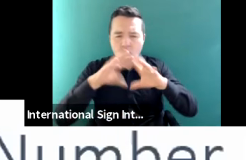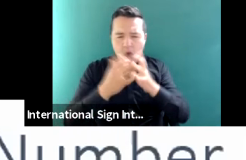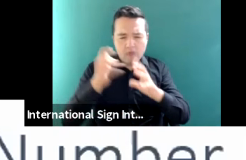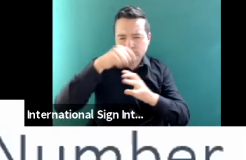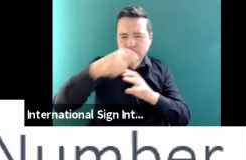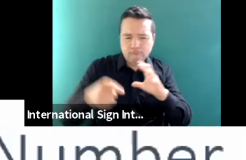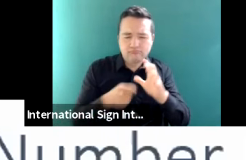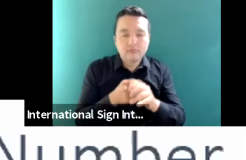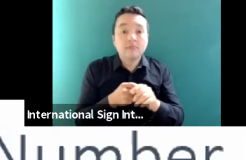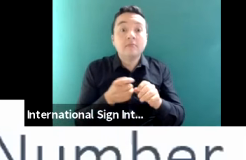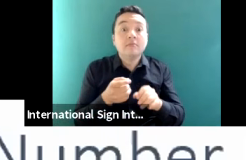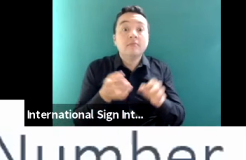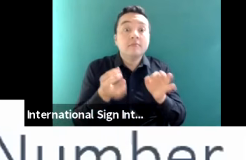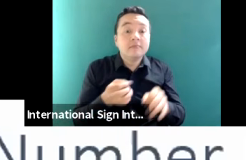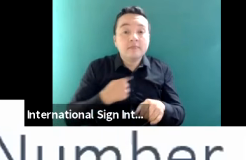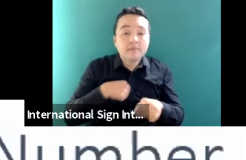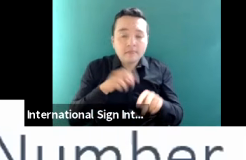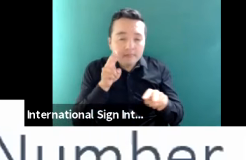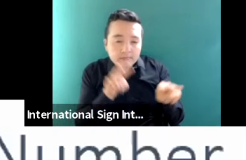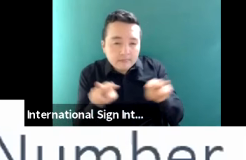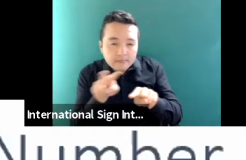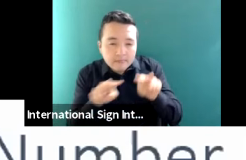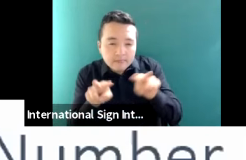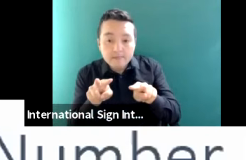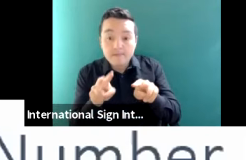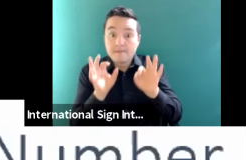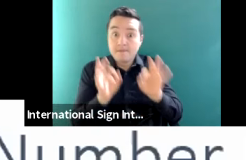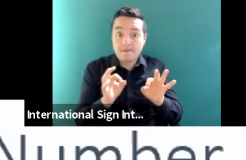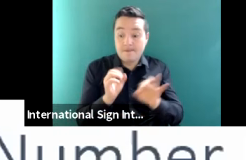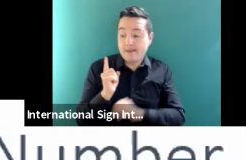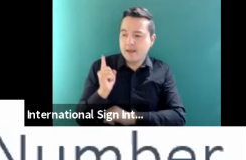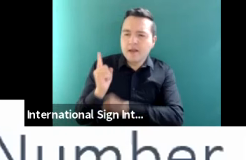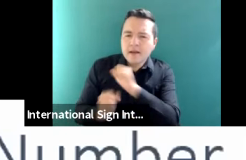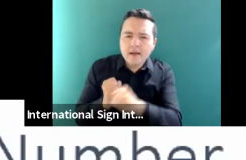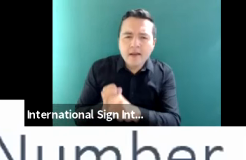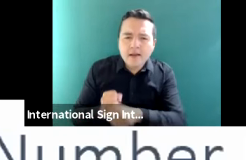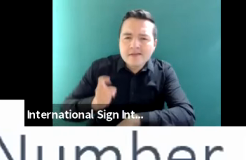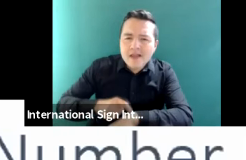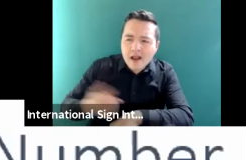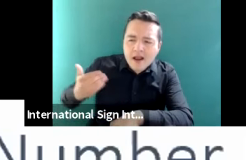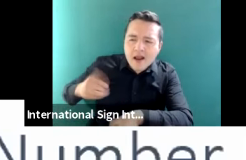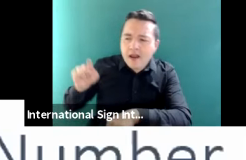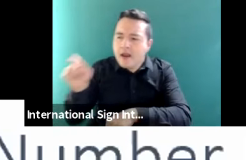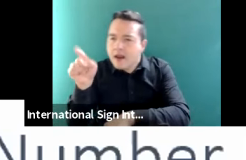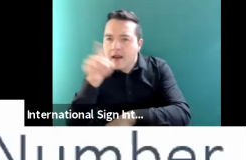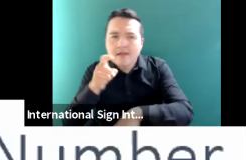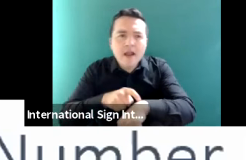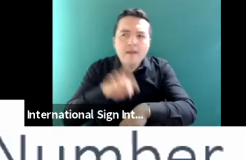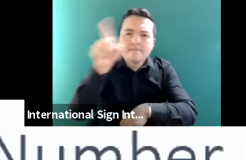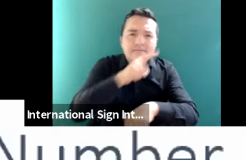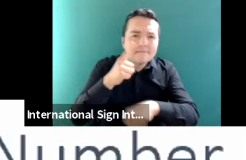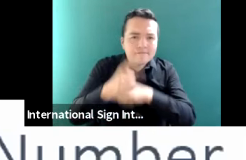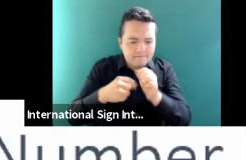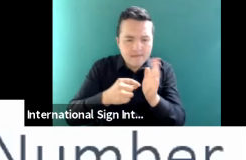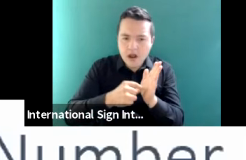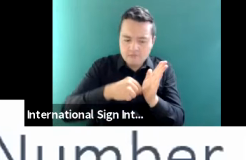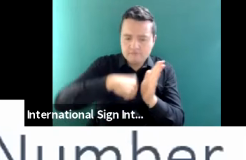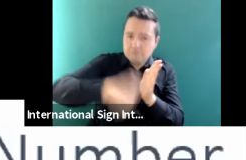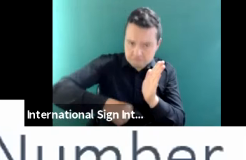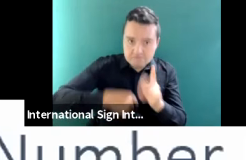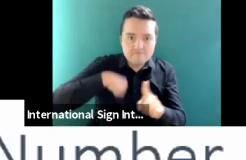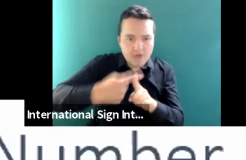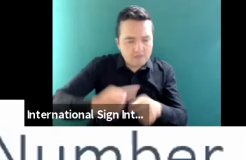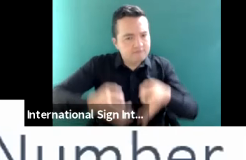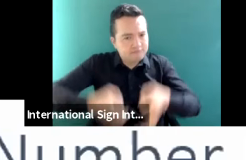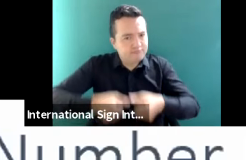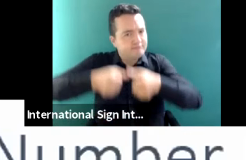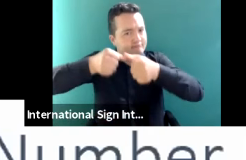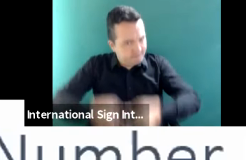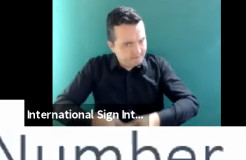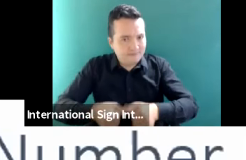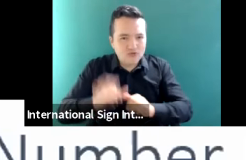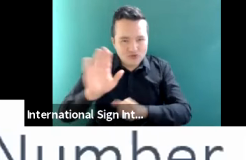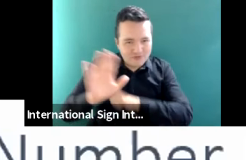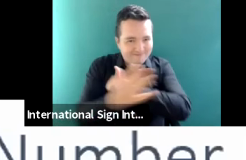This is a very important point for CRPD this year.